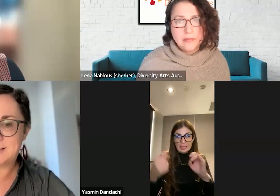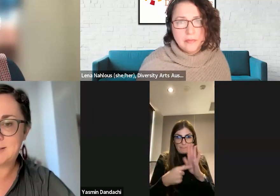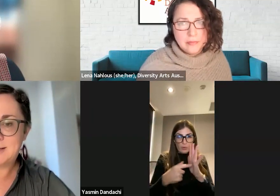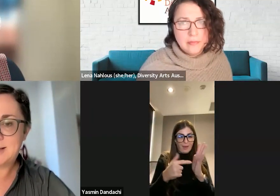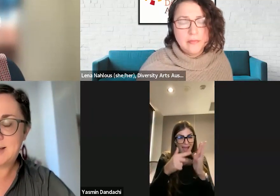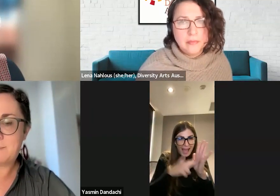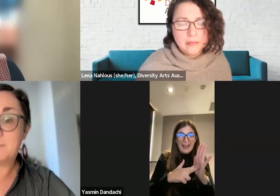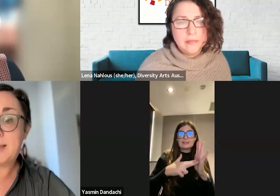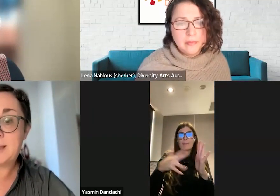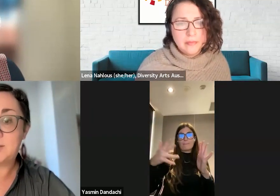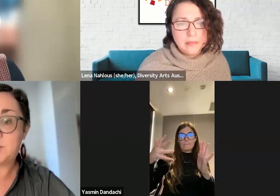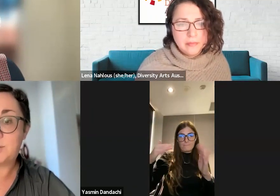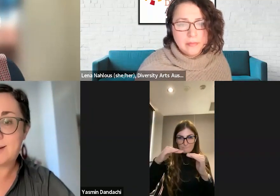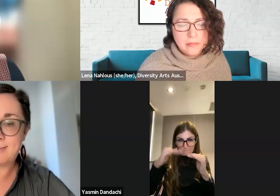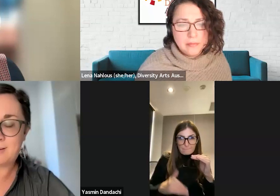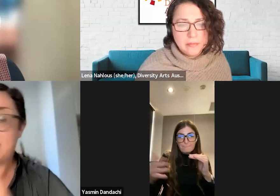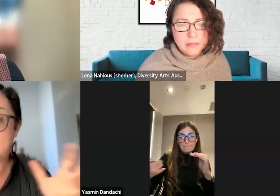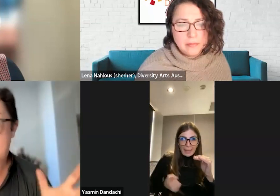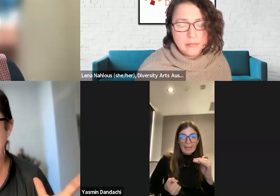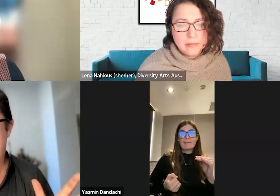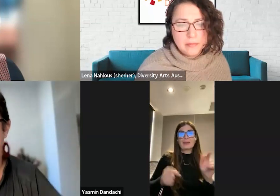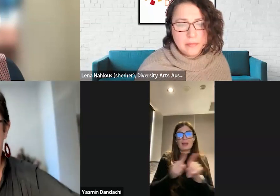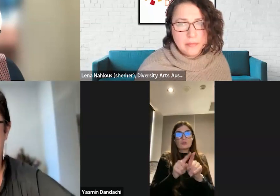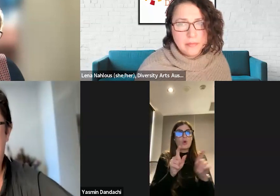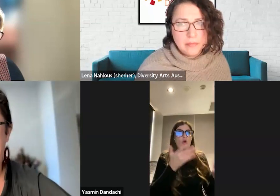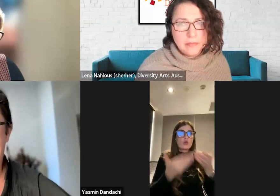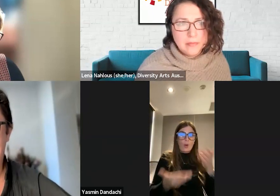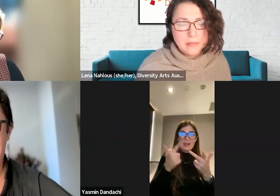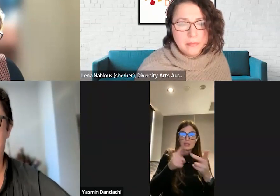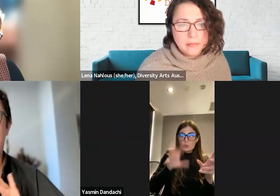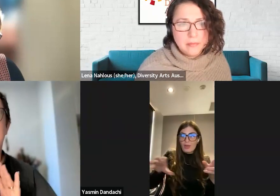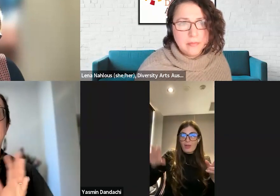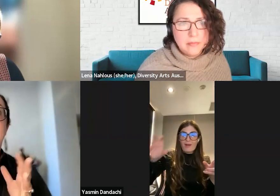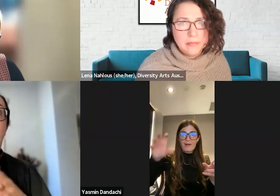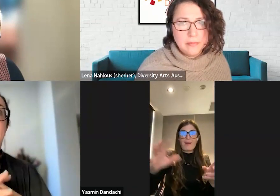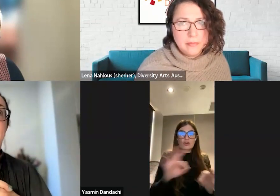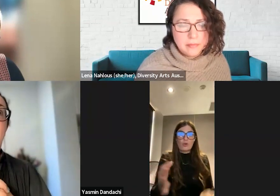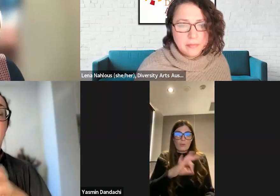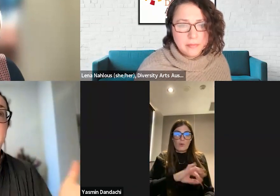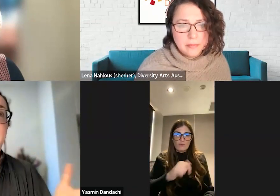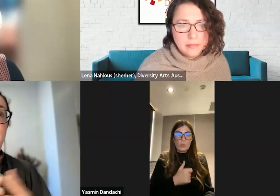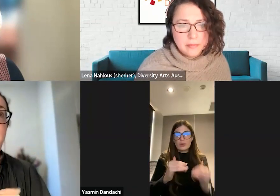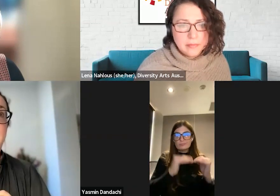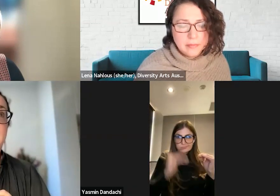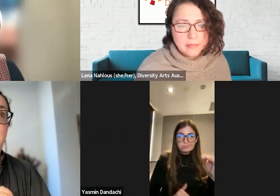is compared to even other parts of the not-for-profit sector. So if organizations make the decision